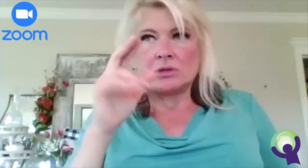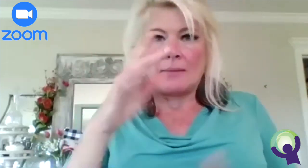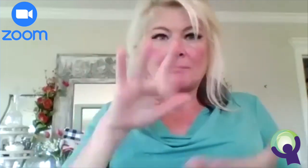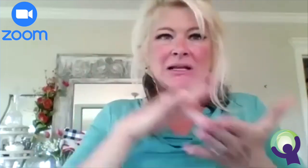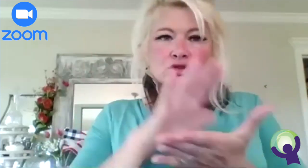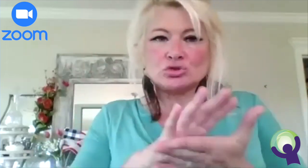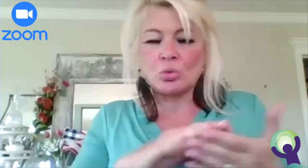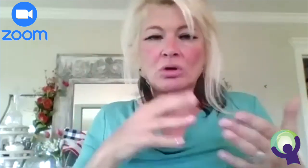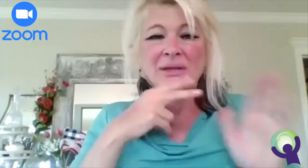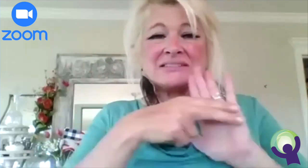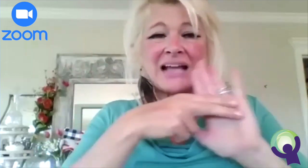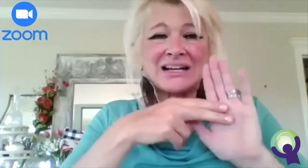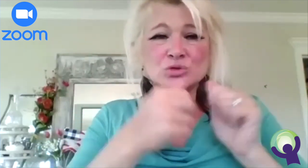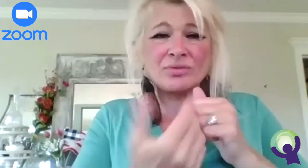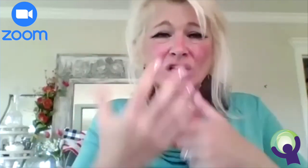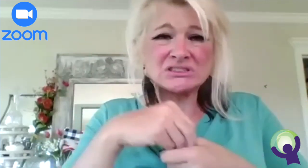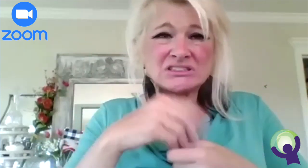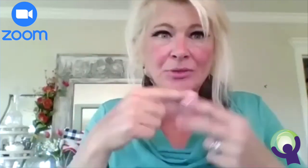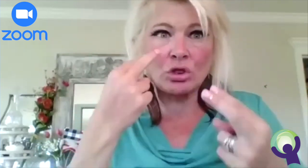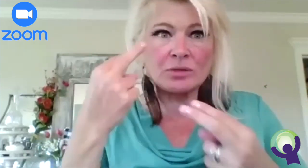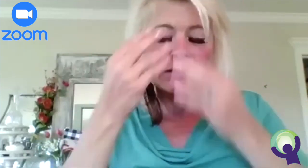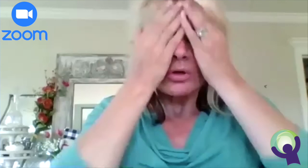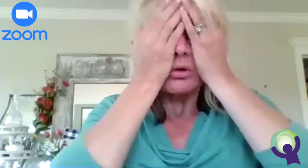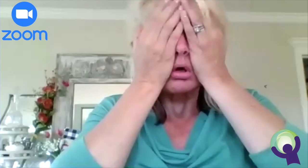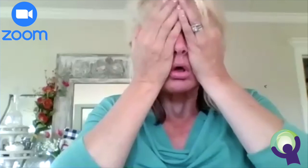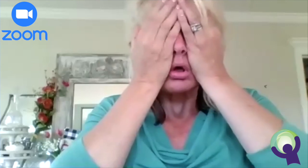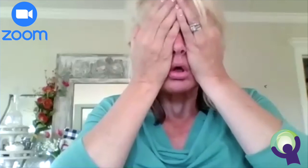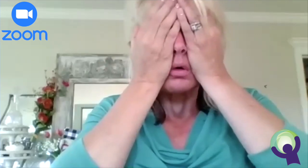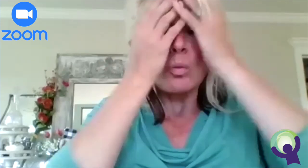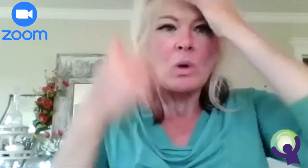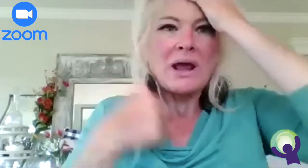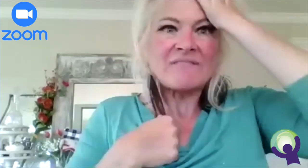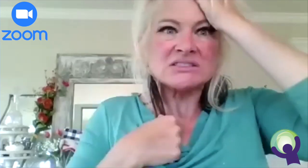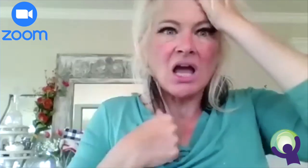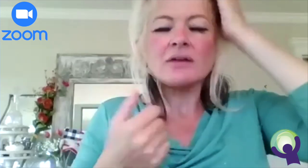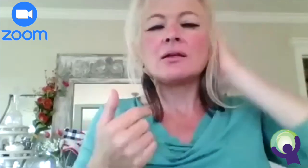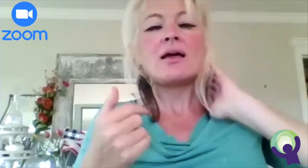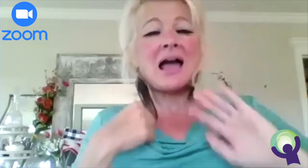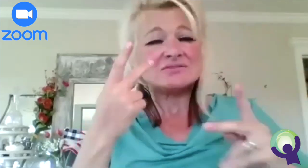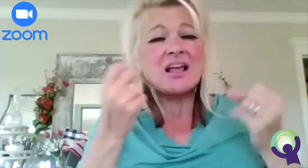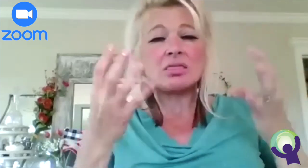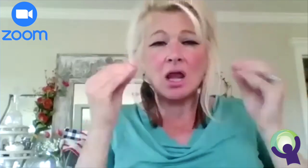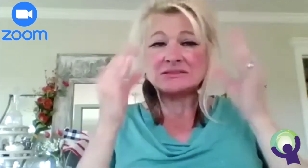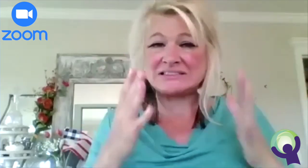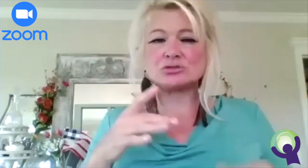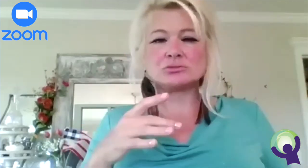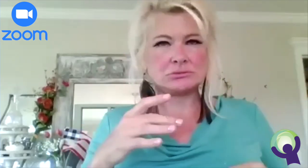or middle school diagnosed with autism and then looking back and they don't have it. What have I done.. I've